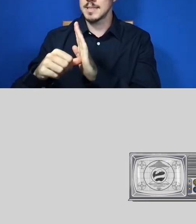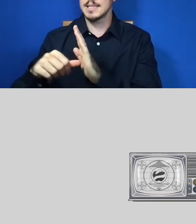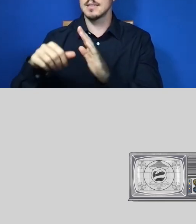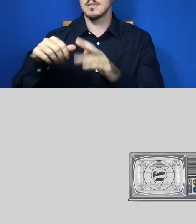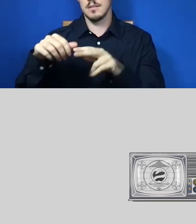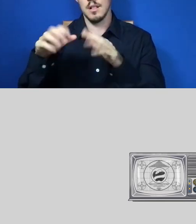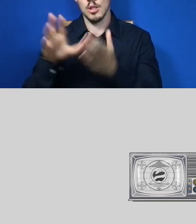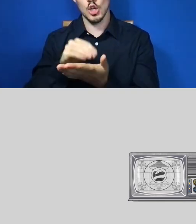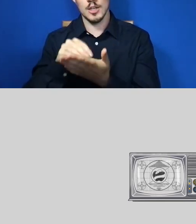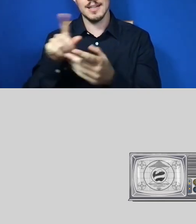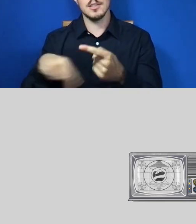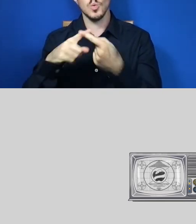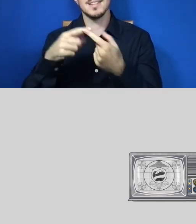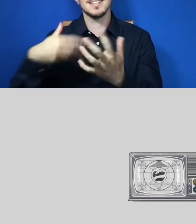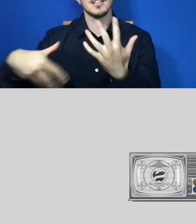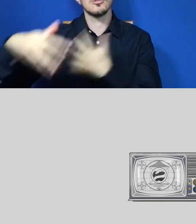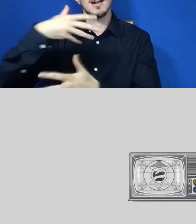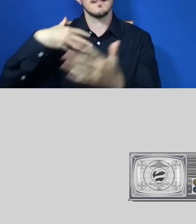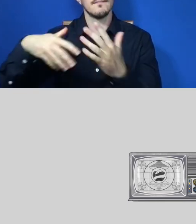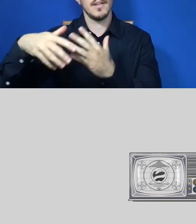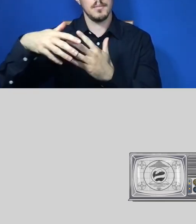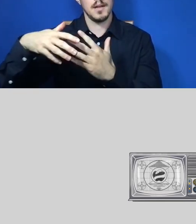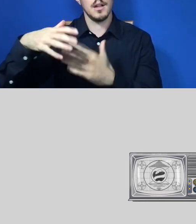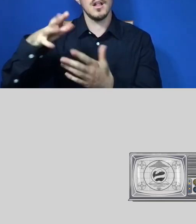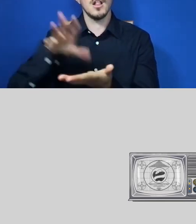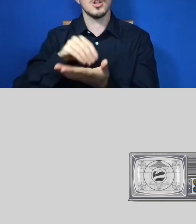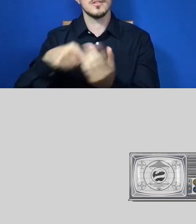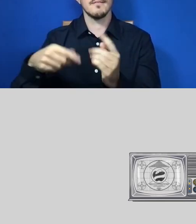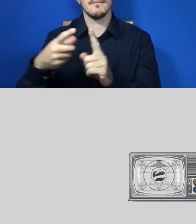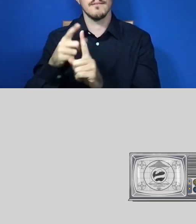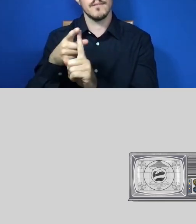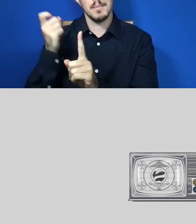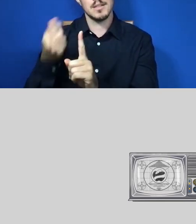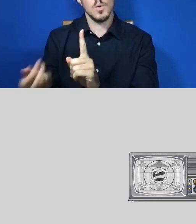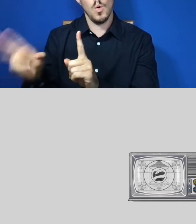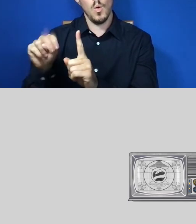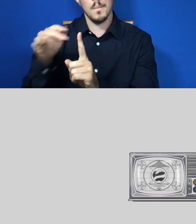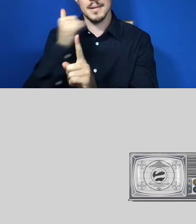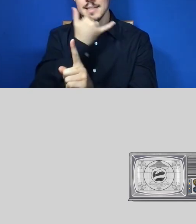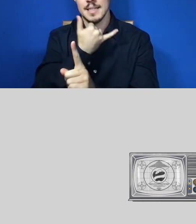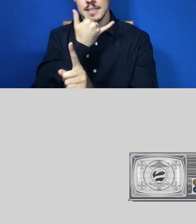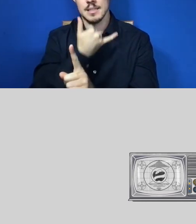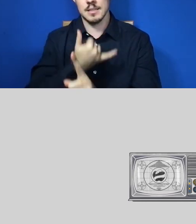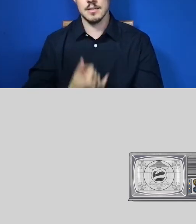is in an interactive environment and it learns from its own mistakes, through trial and error.